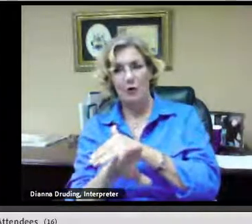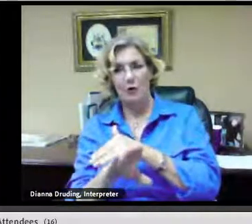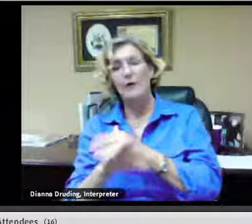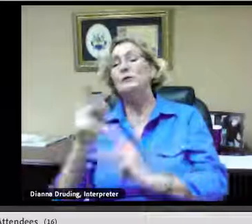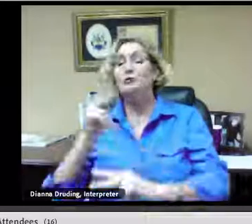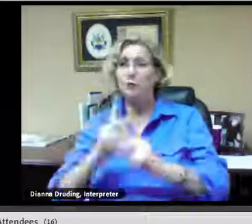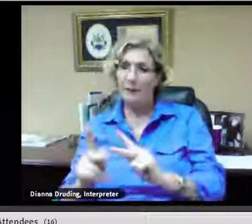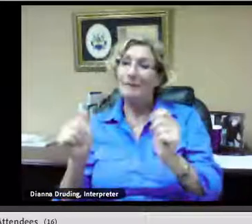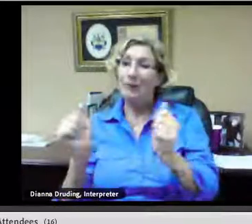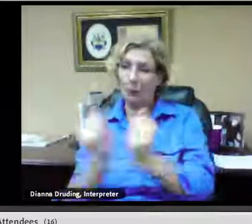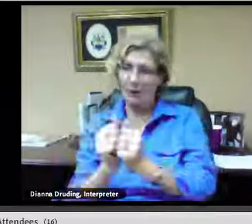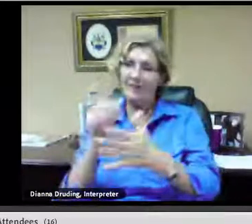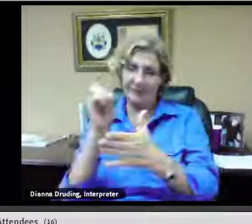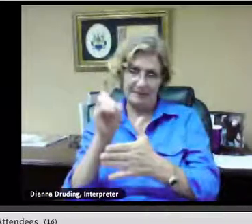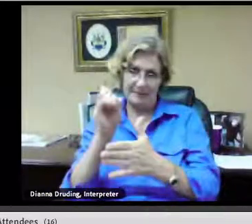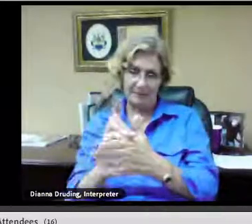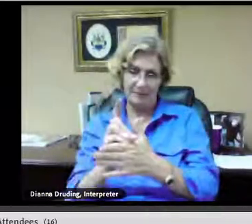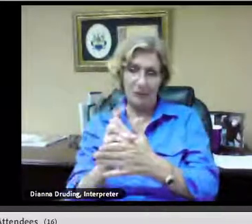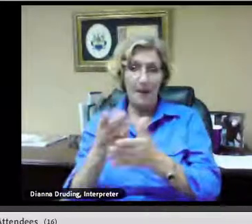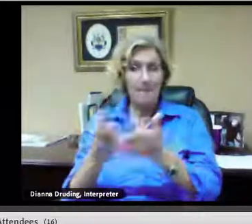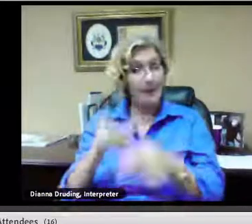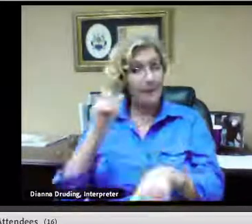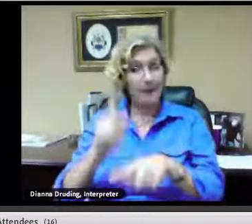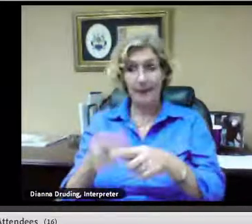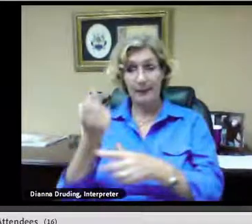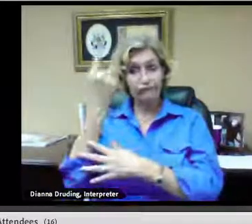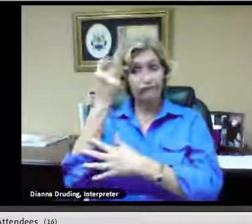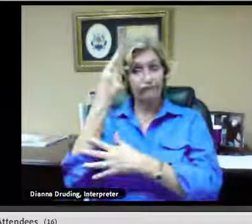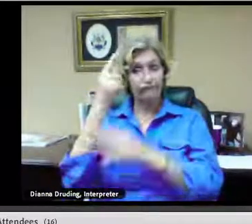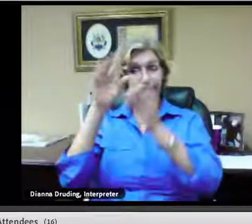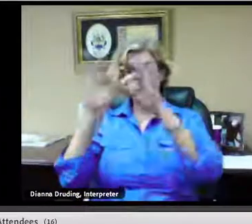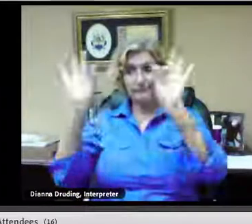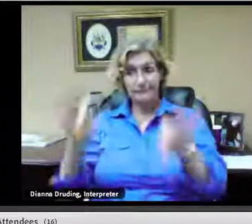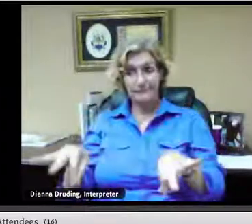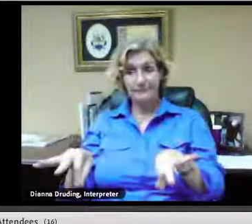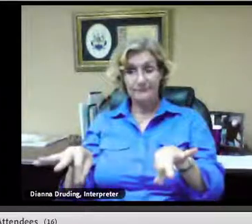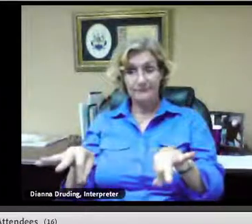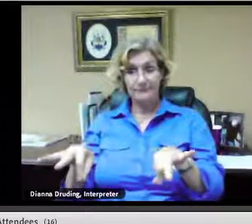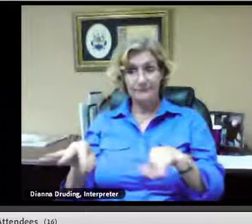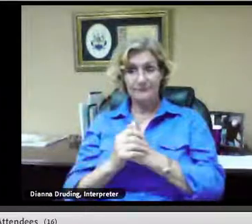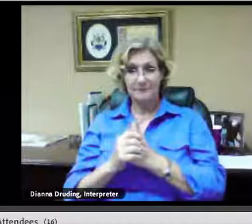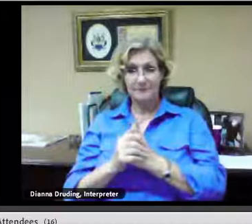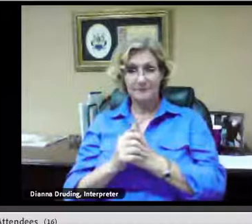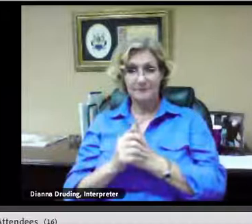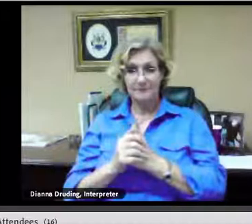to understand a flyer. [ Coughs ] Excuse me. I have to give you an example.